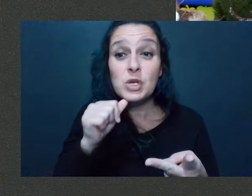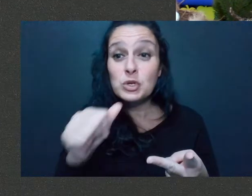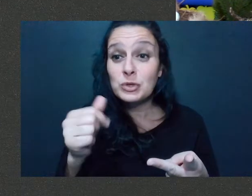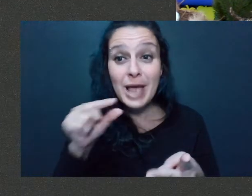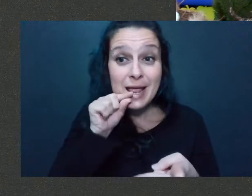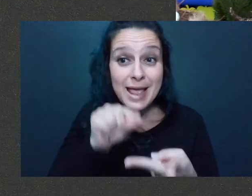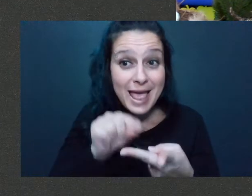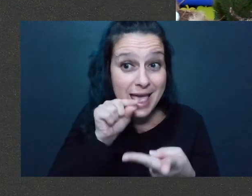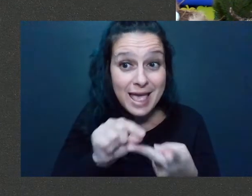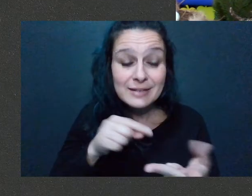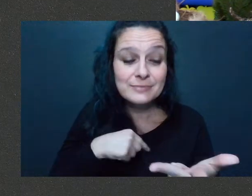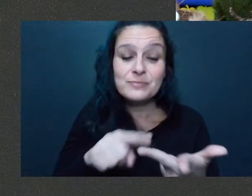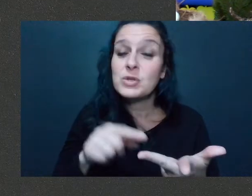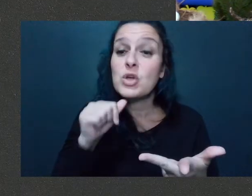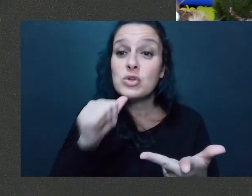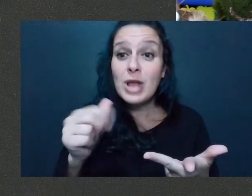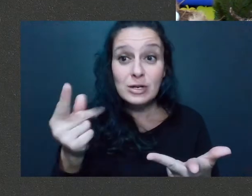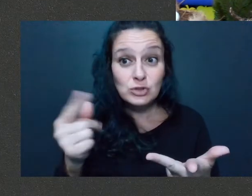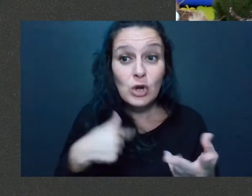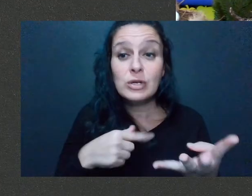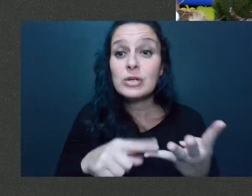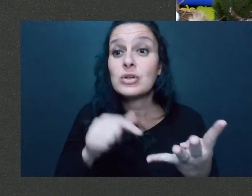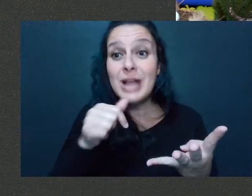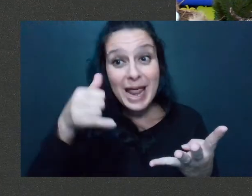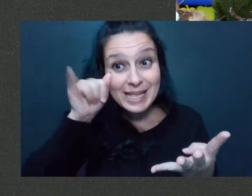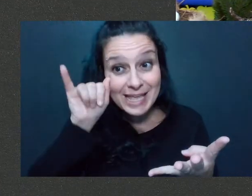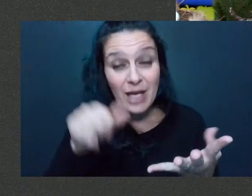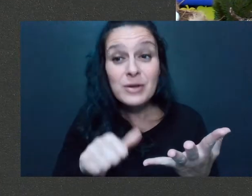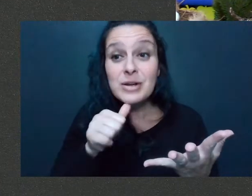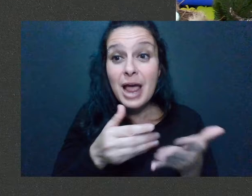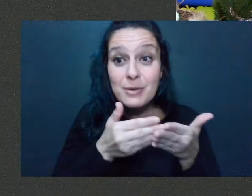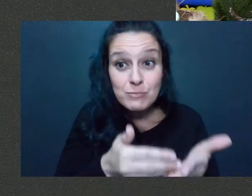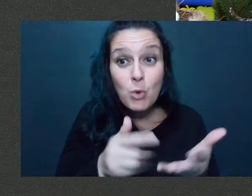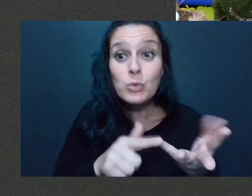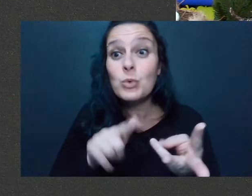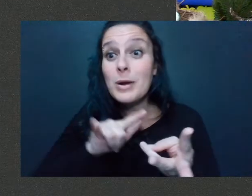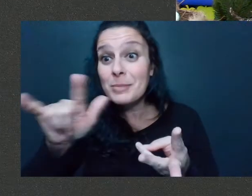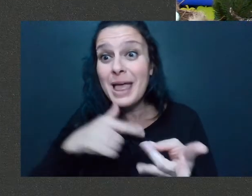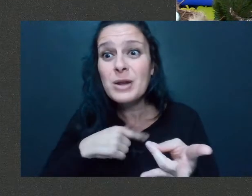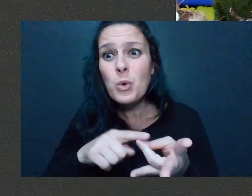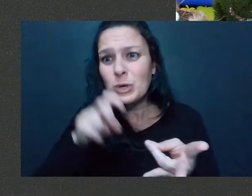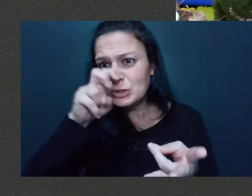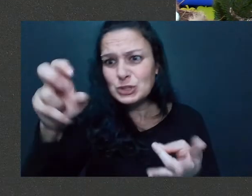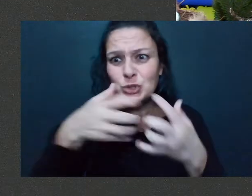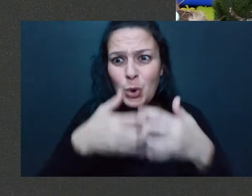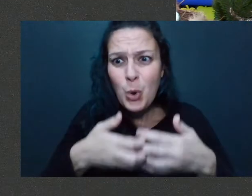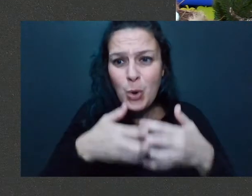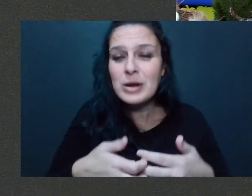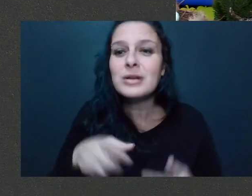"You're not a hen. "You're not a dog. "You're not a cow. "You're not a boat or a plane or a snort. "You're a bird.